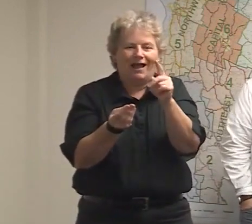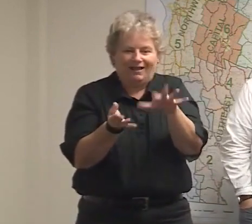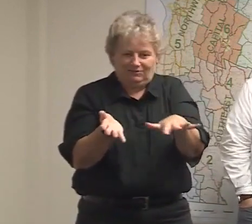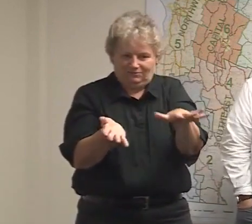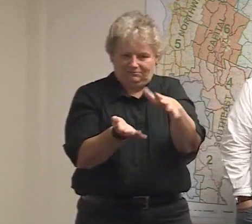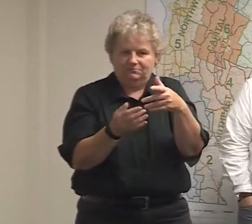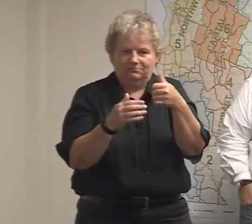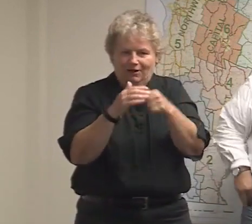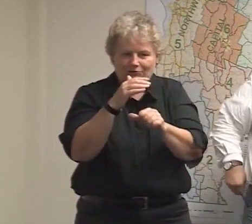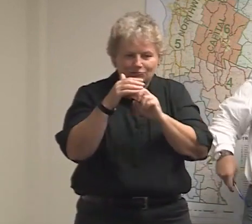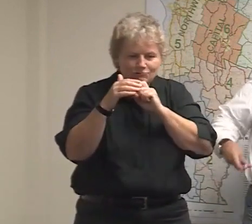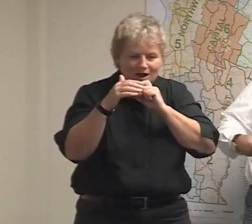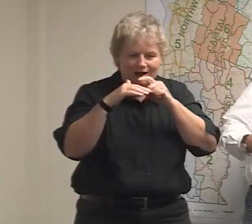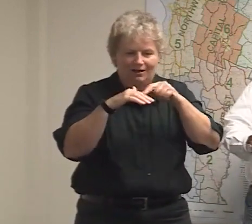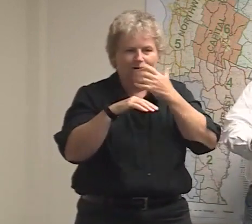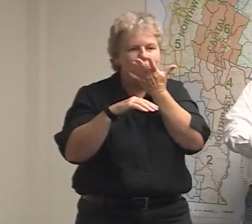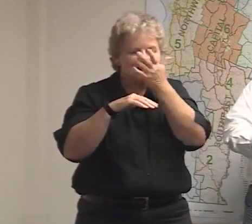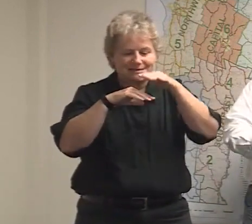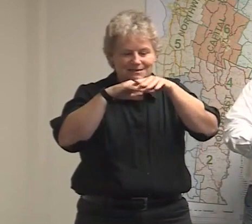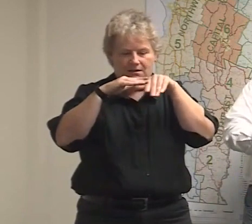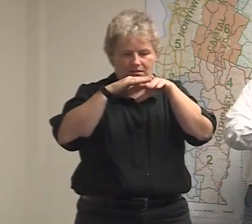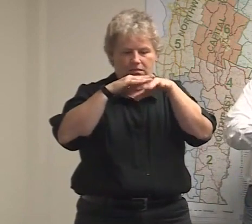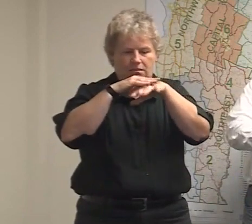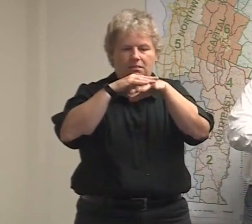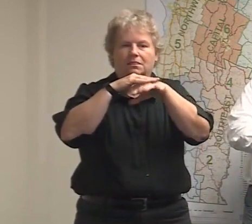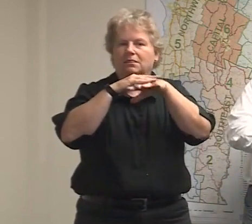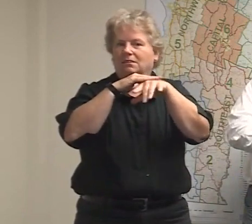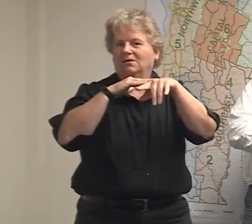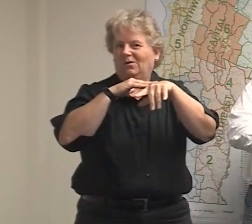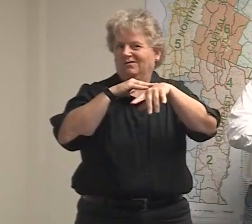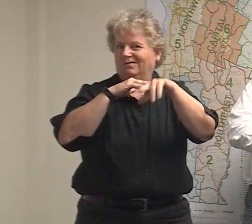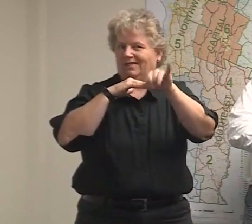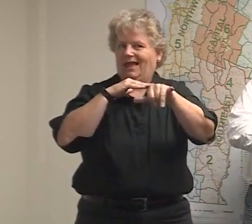ALSO MIGHT SEE SOME UTILITY POLES AS WELL.